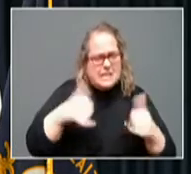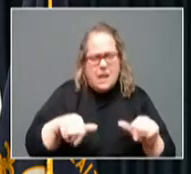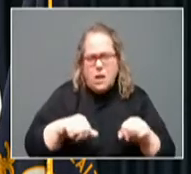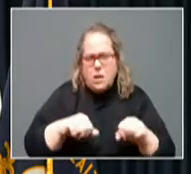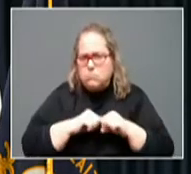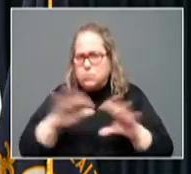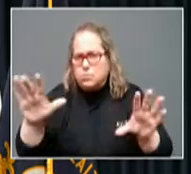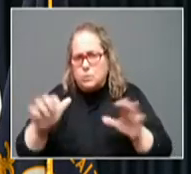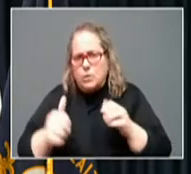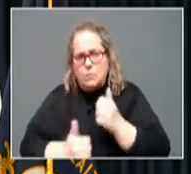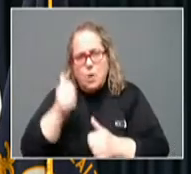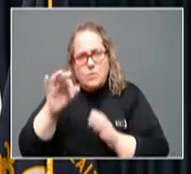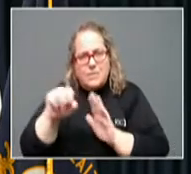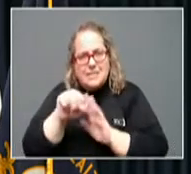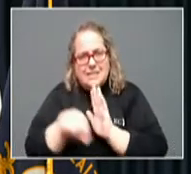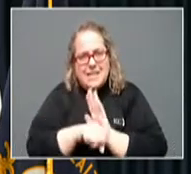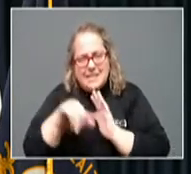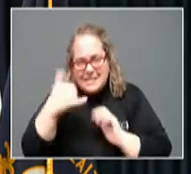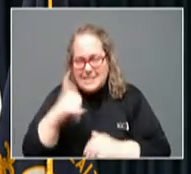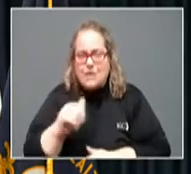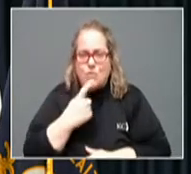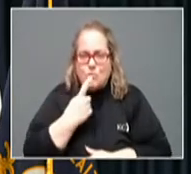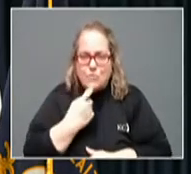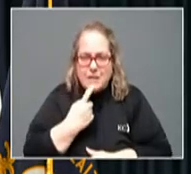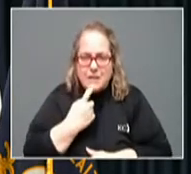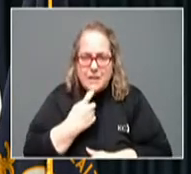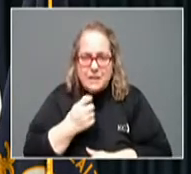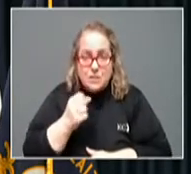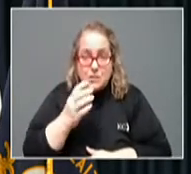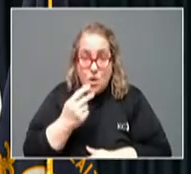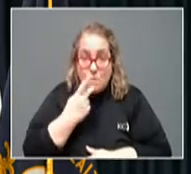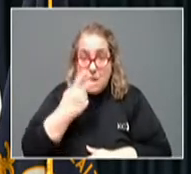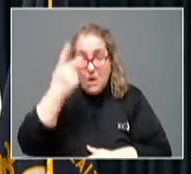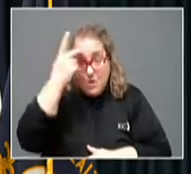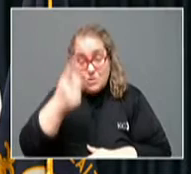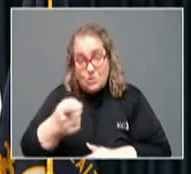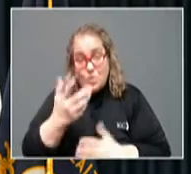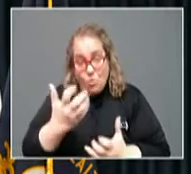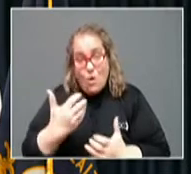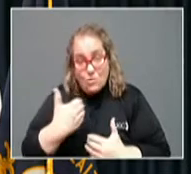parents certainly you want to have your kids in masks when they're in a place